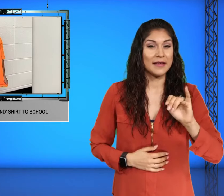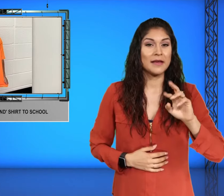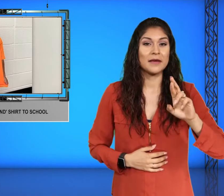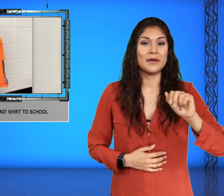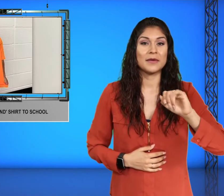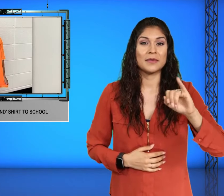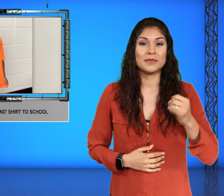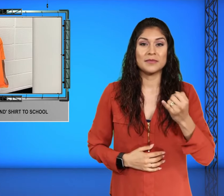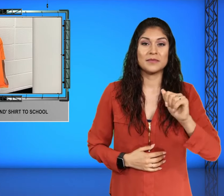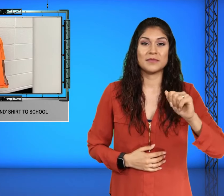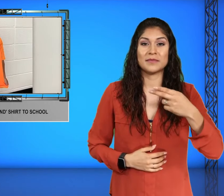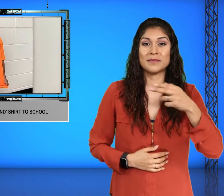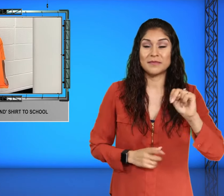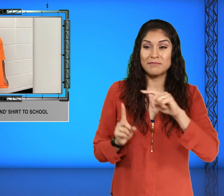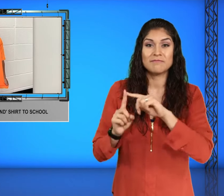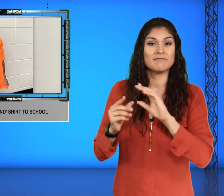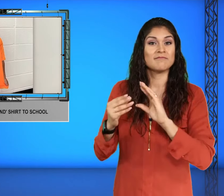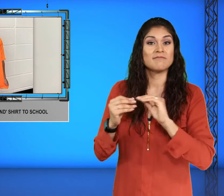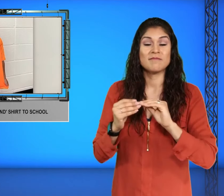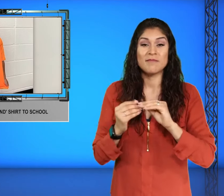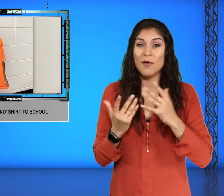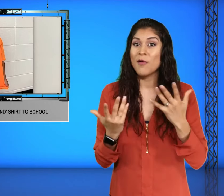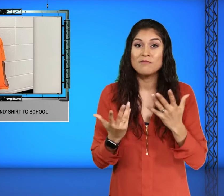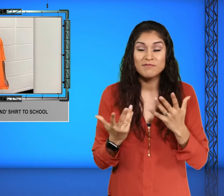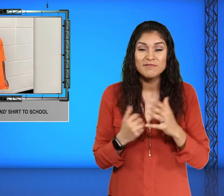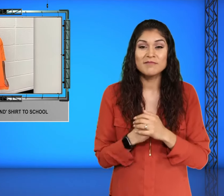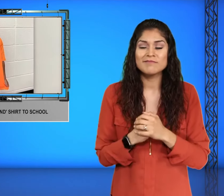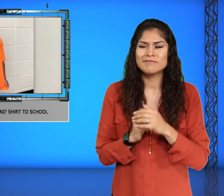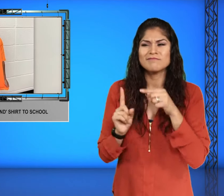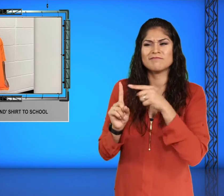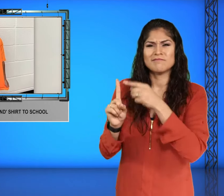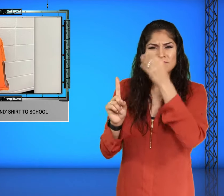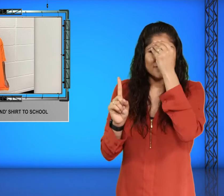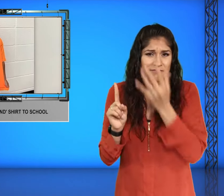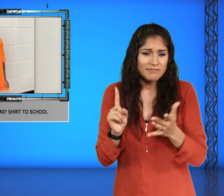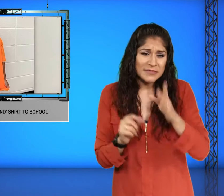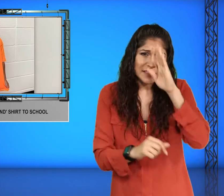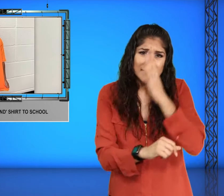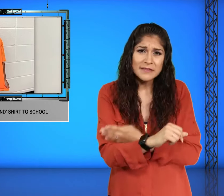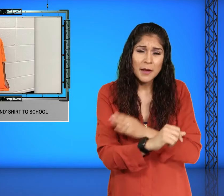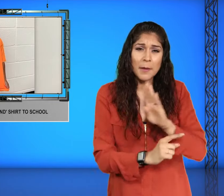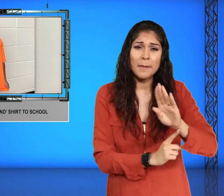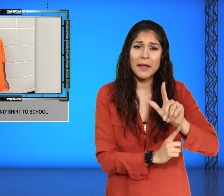at least two locations as potential targets.